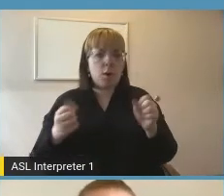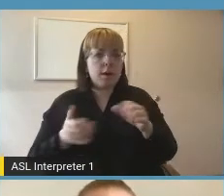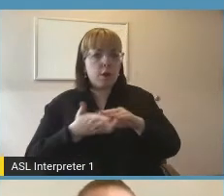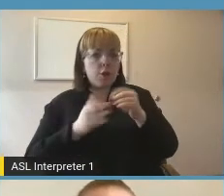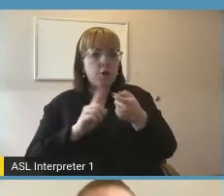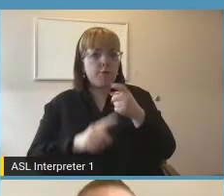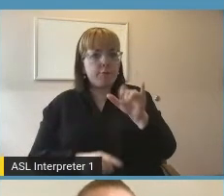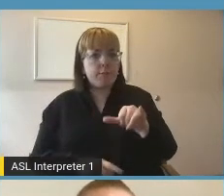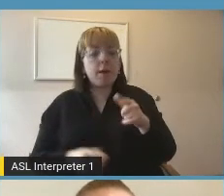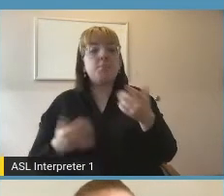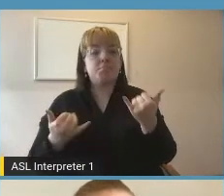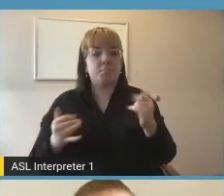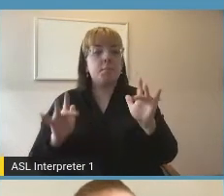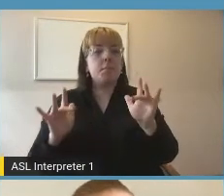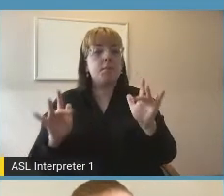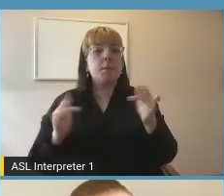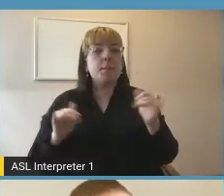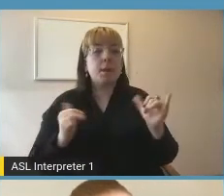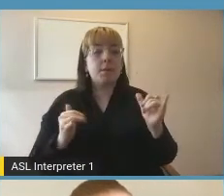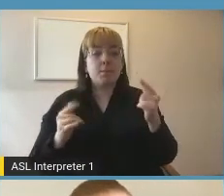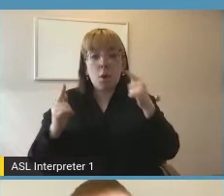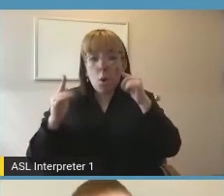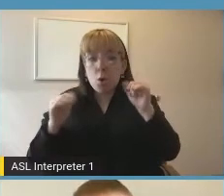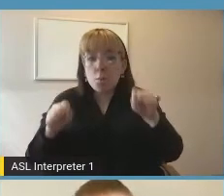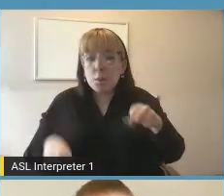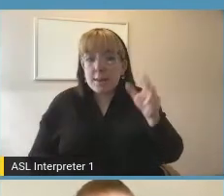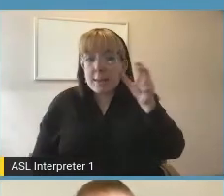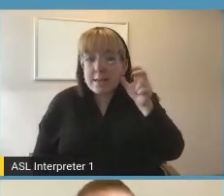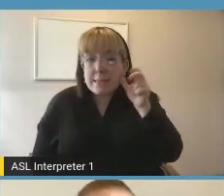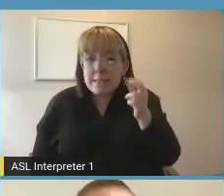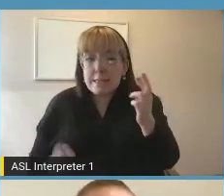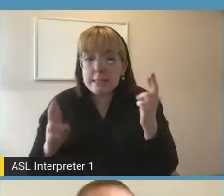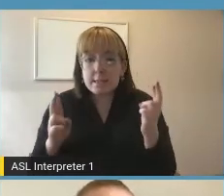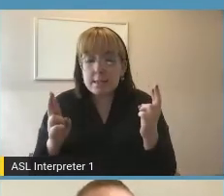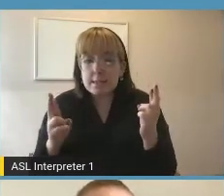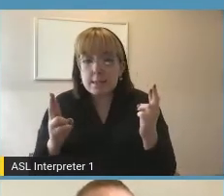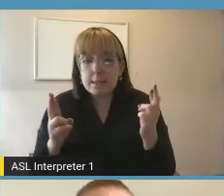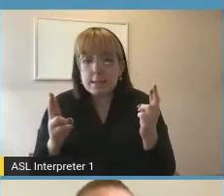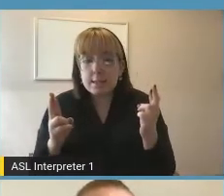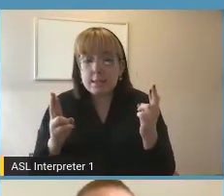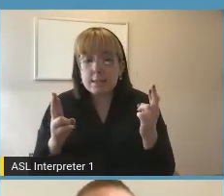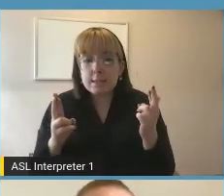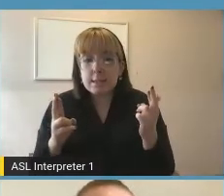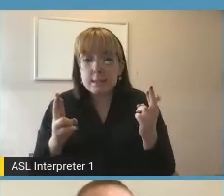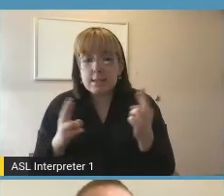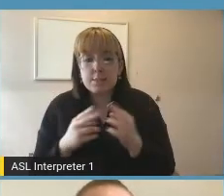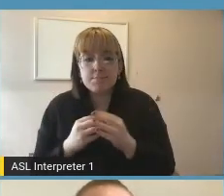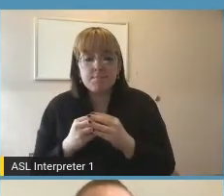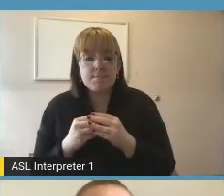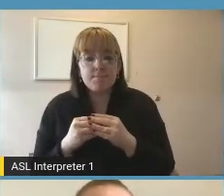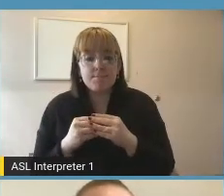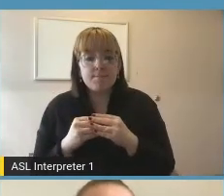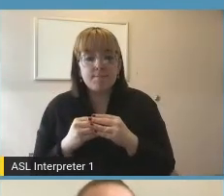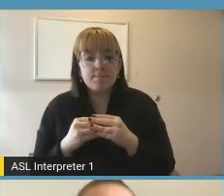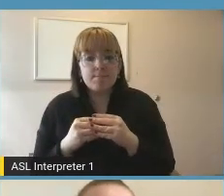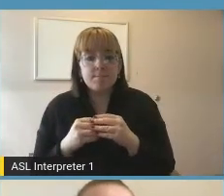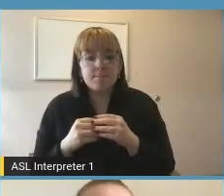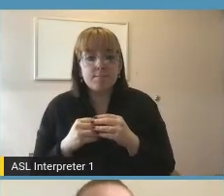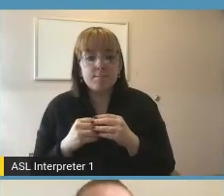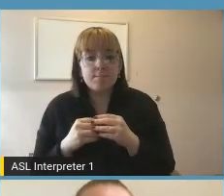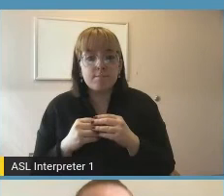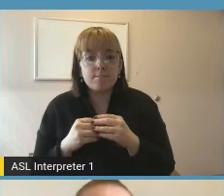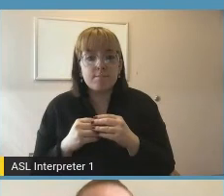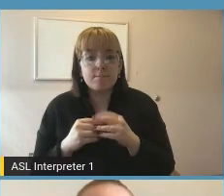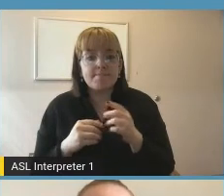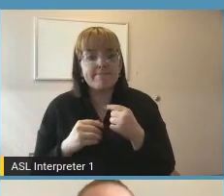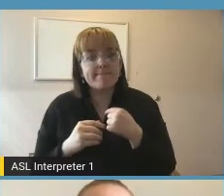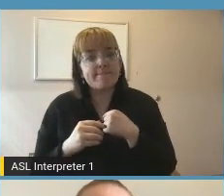So I'm going to hit play here and I hope you will be able to hear this. I am actually going